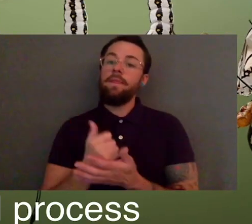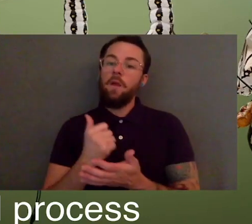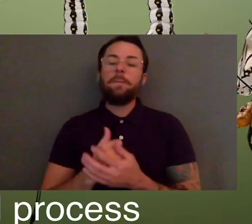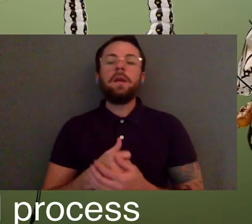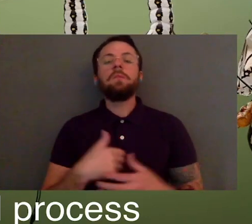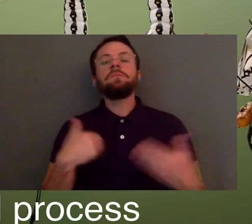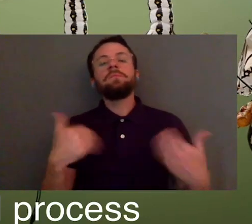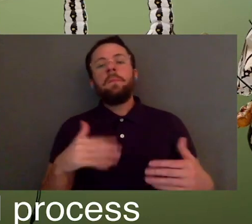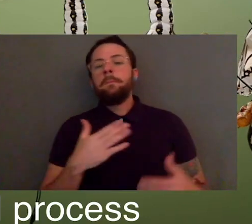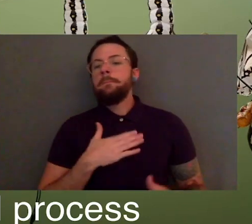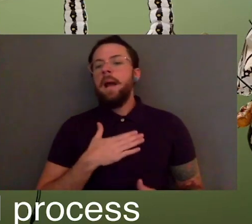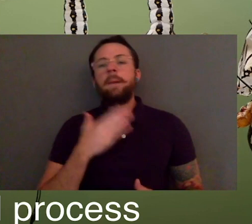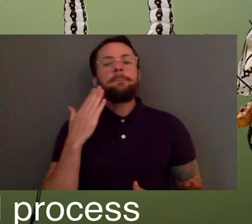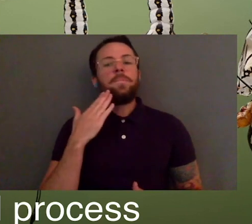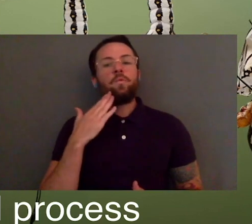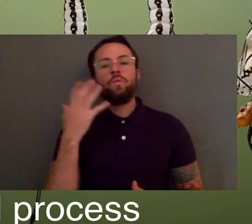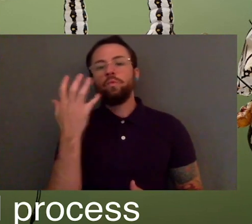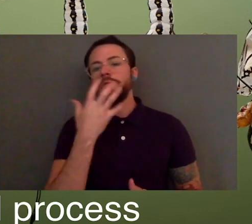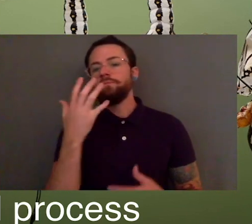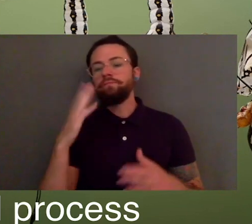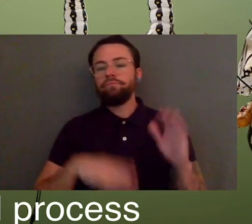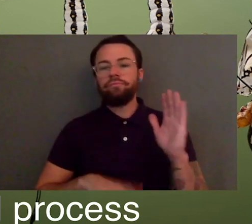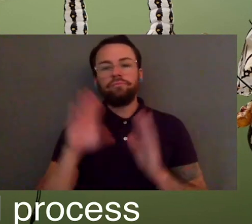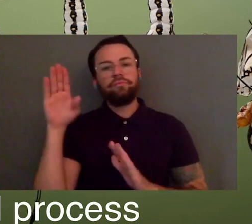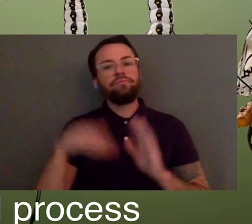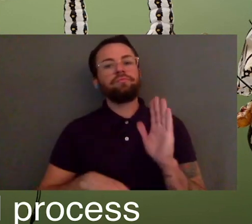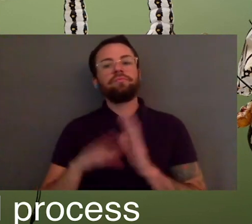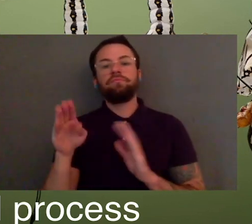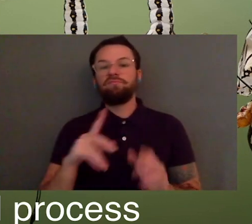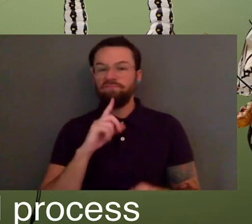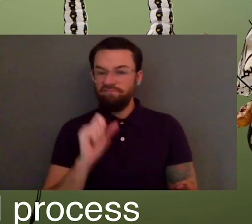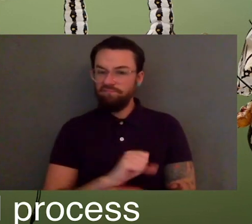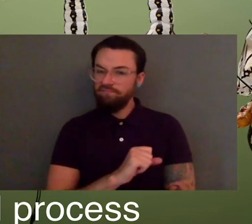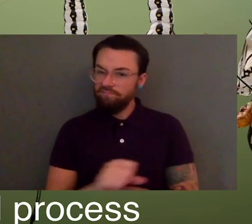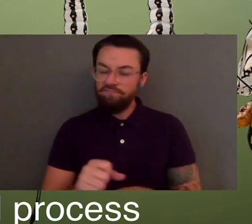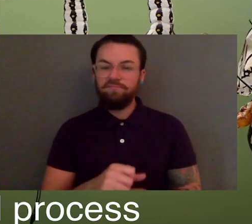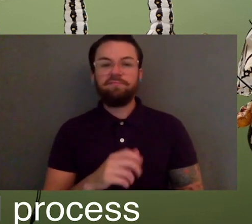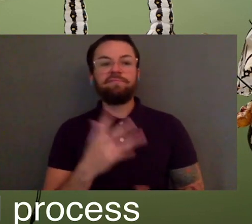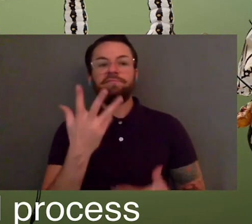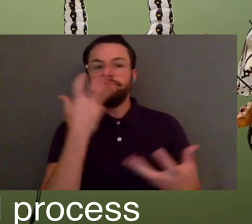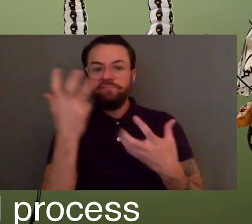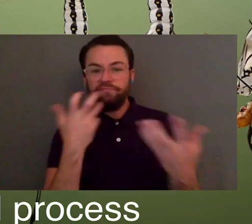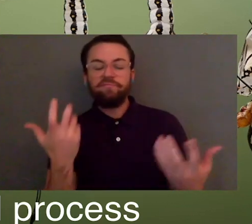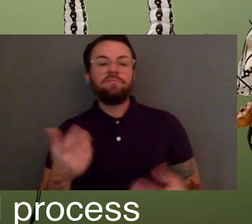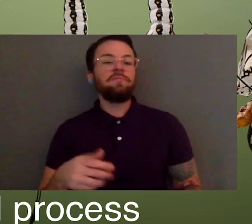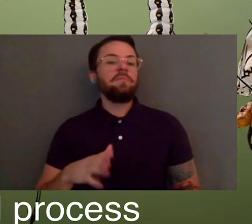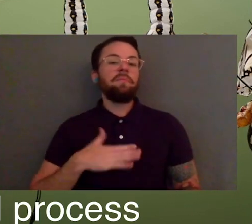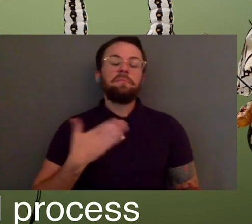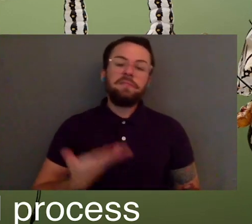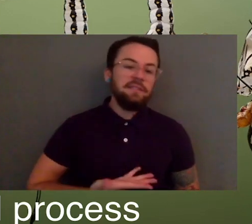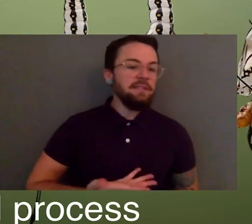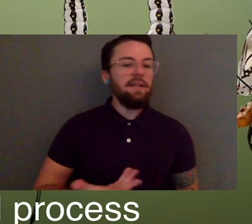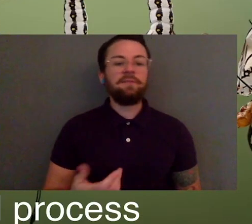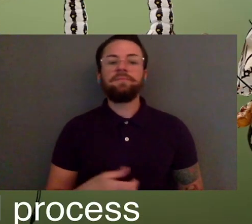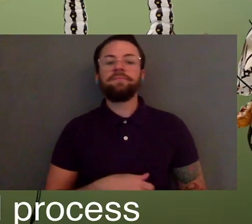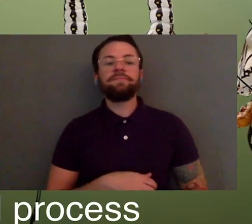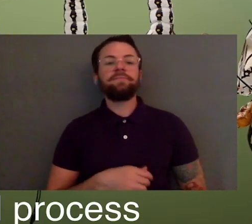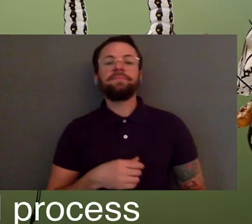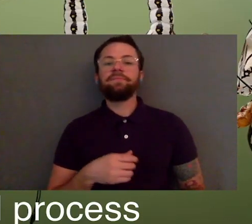When I started hormone replacement therapy, HRT, goodness! My moods were all over the place.